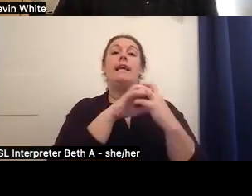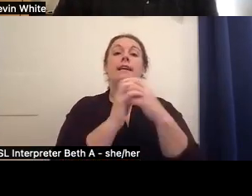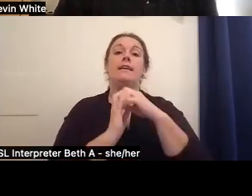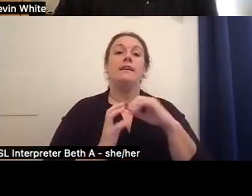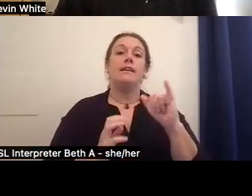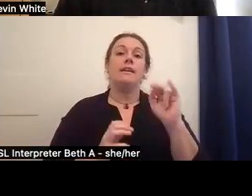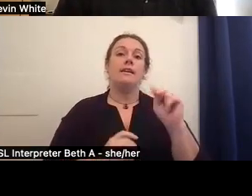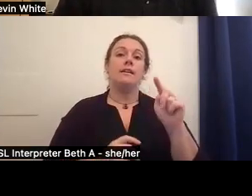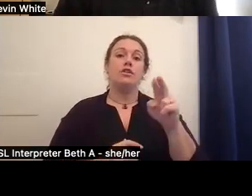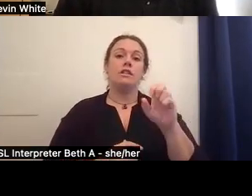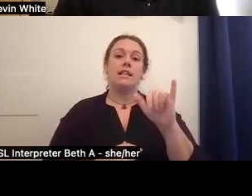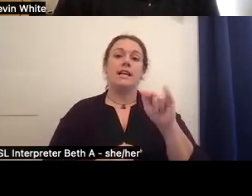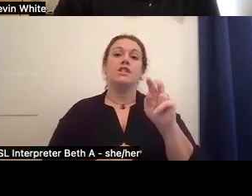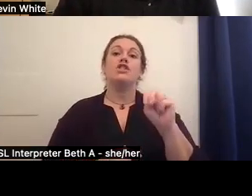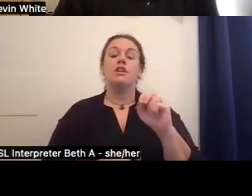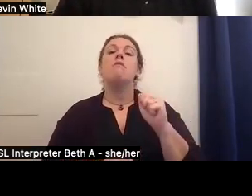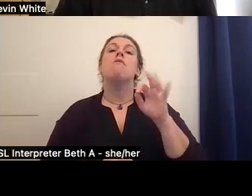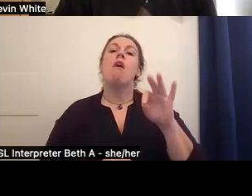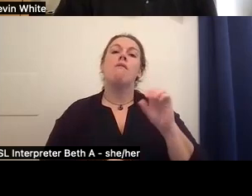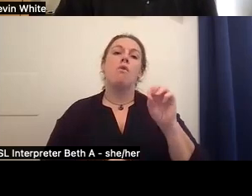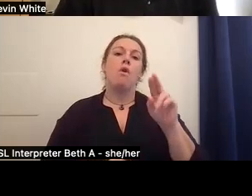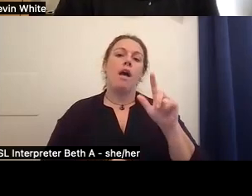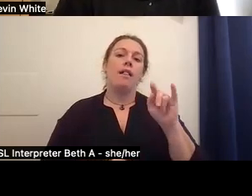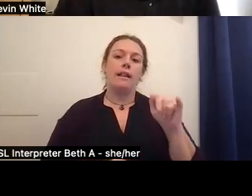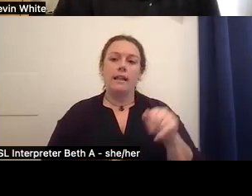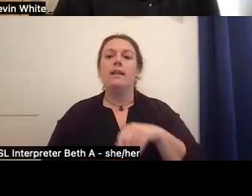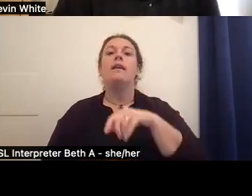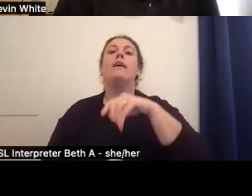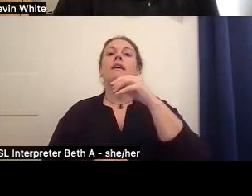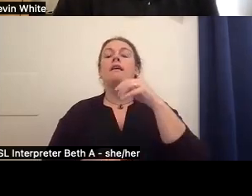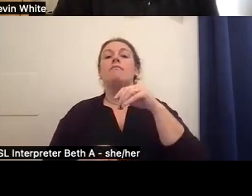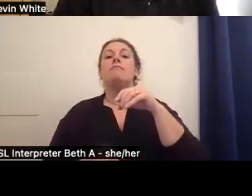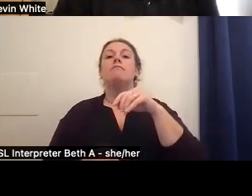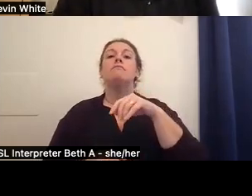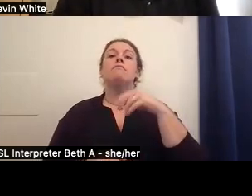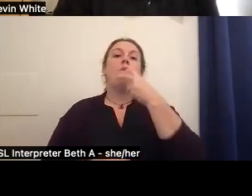listening, and thought, orality is produced. Orality gives birth to word, word gives birth